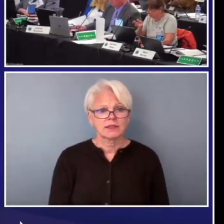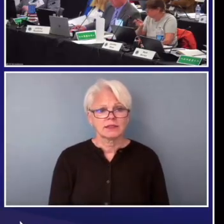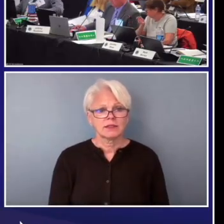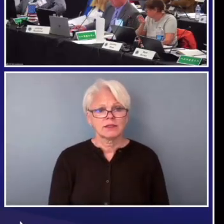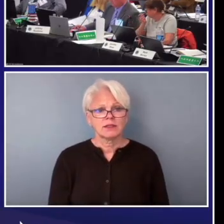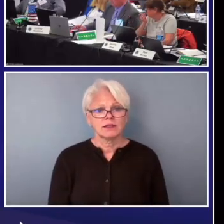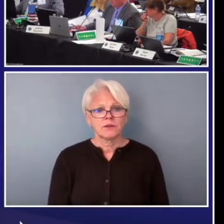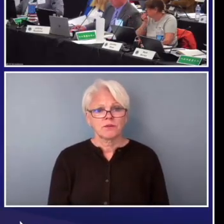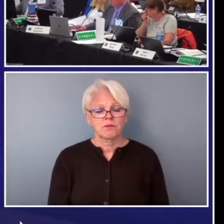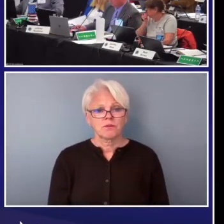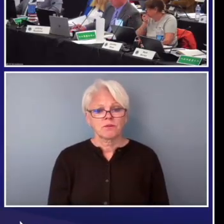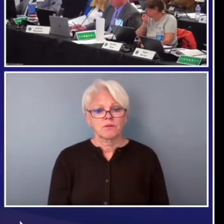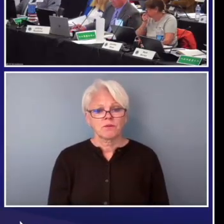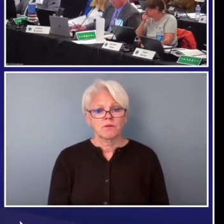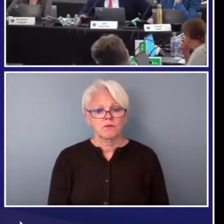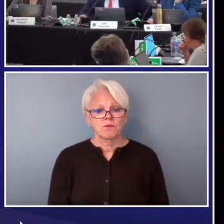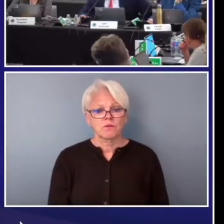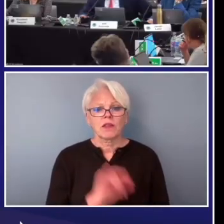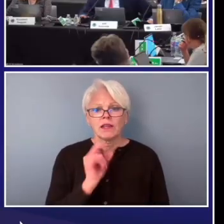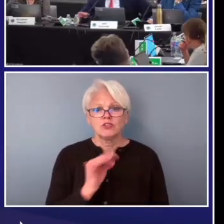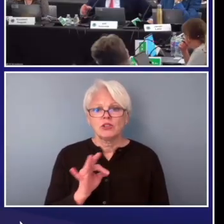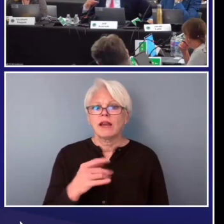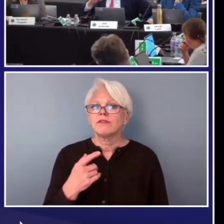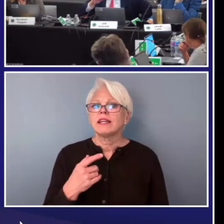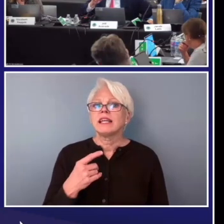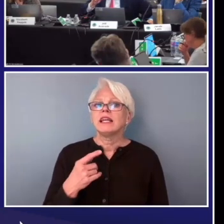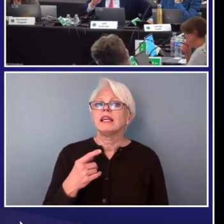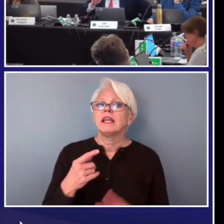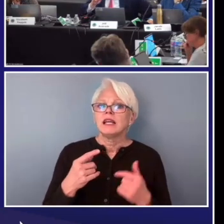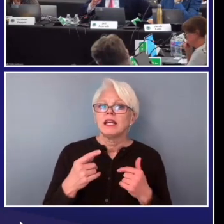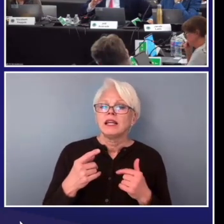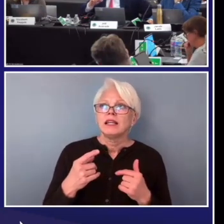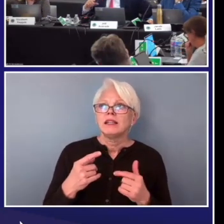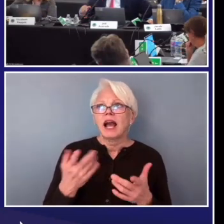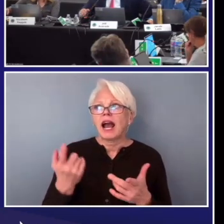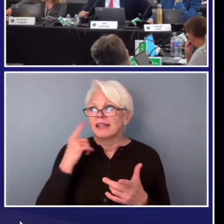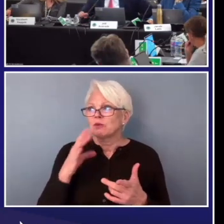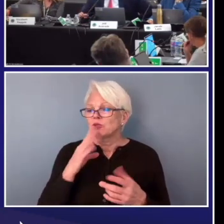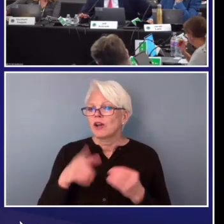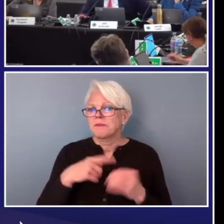I think this comes down to, if I'm not mistaken, Beth, we're talking about timing here, and when the